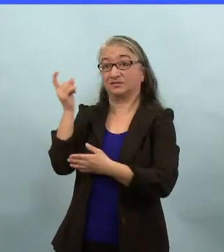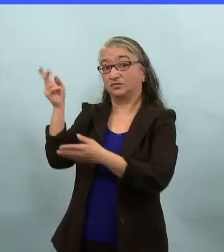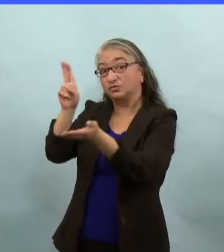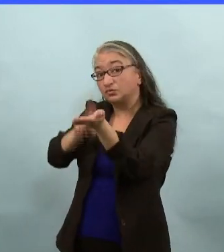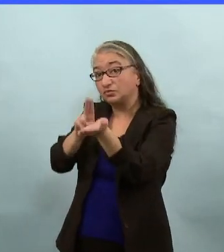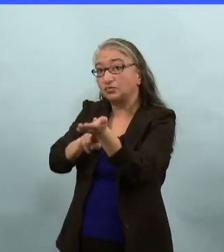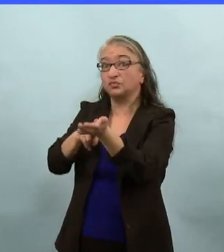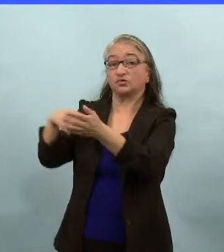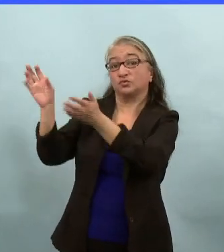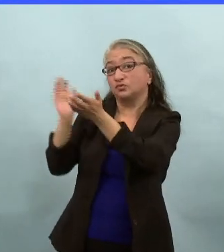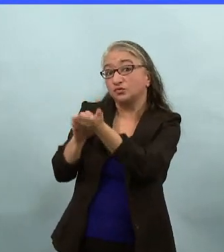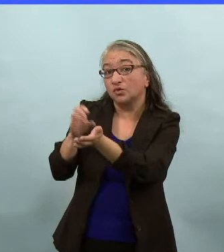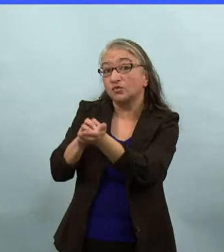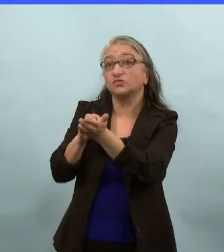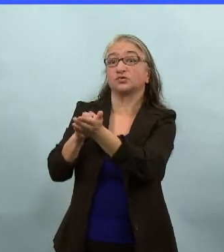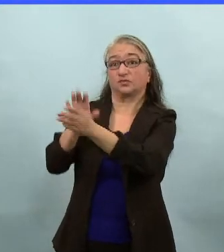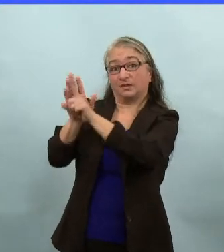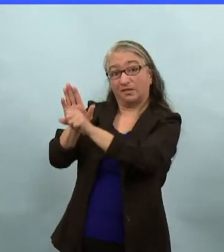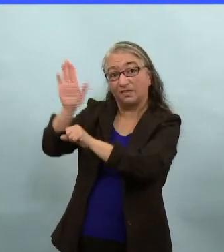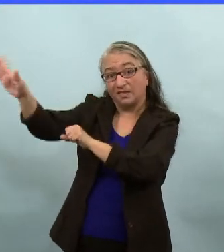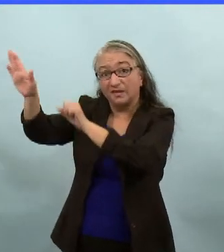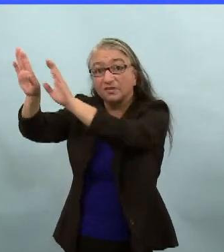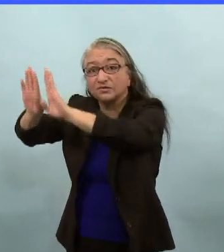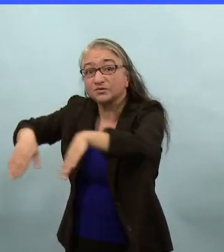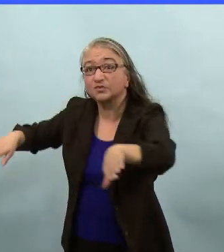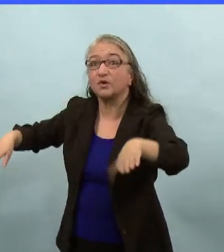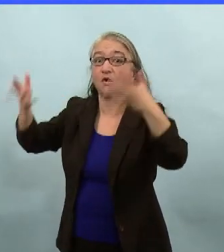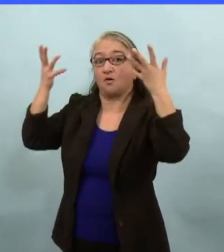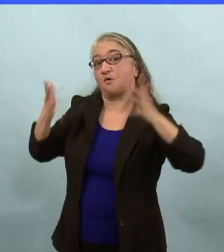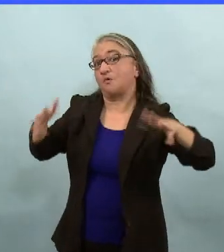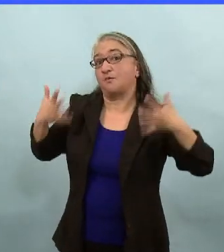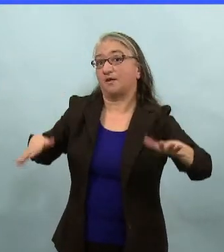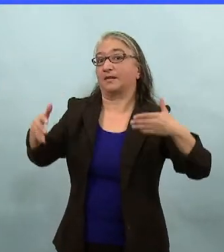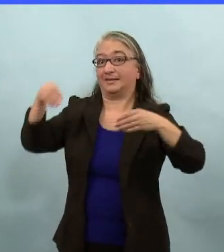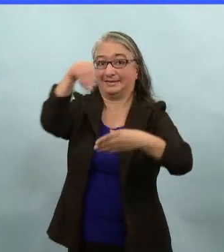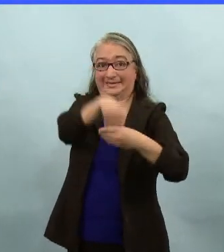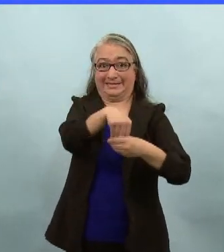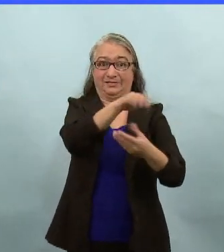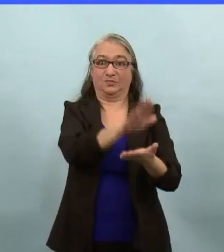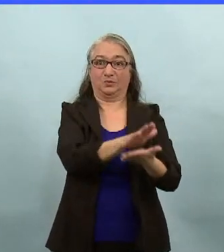a phase back approach so they're in school this week and then and others are remote learning but